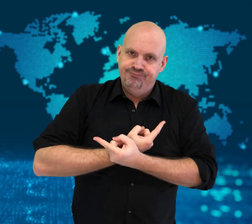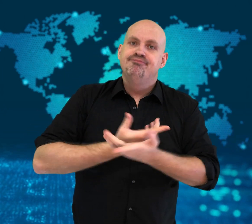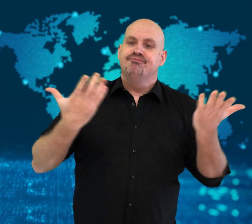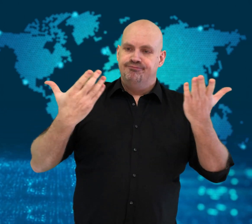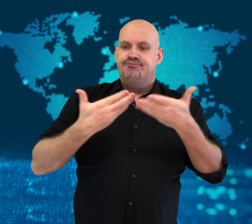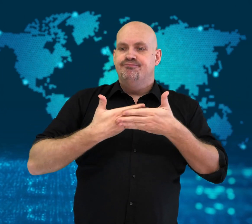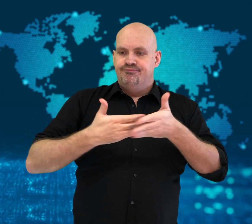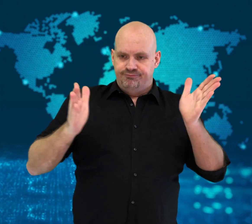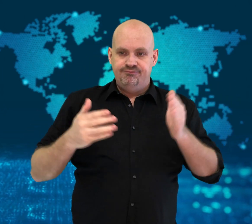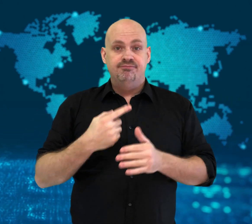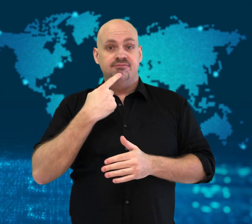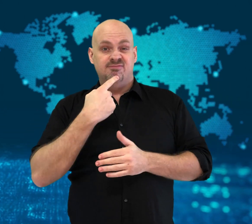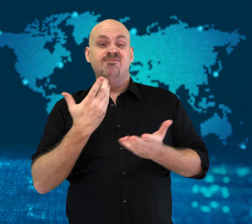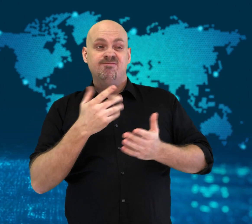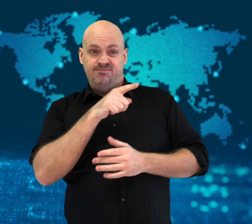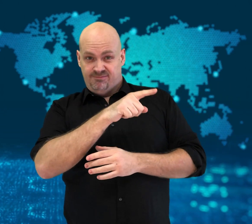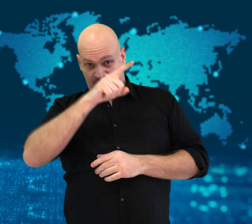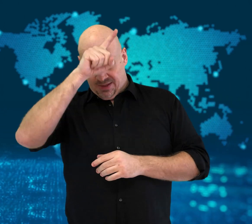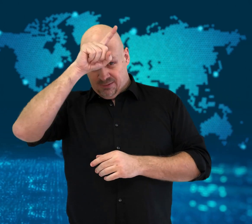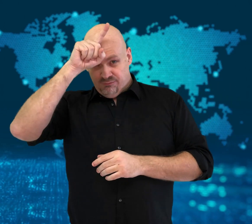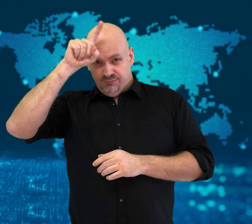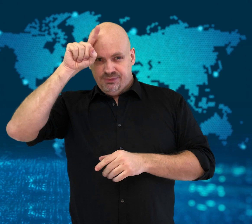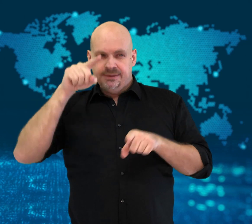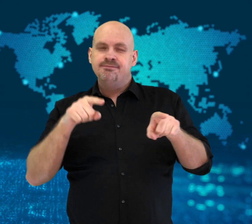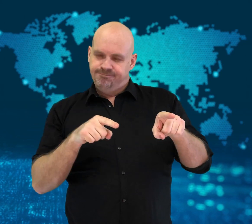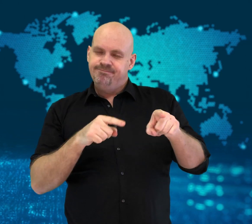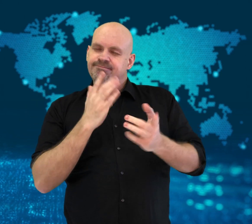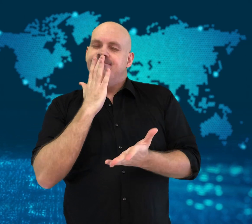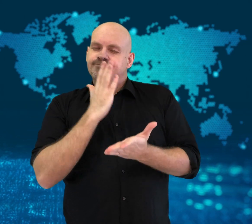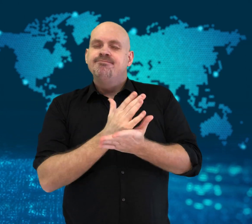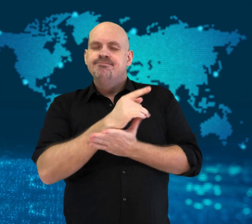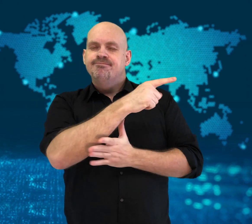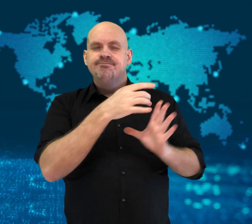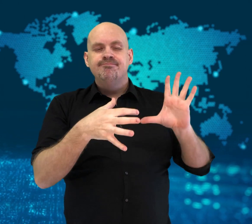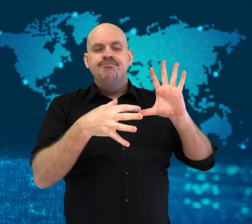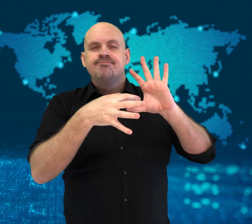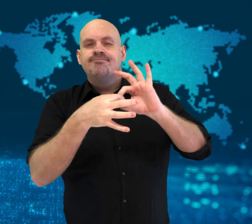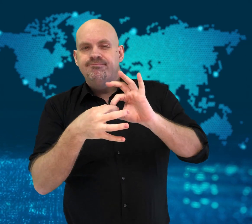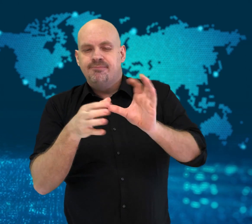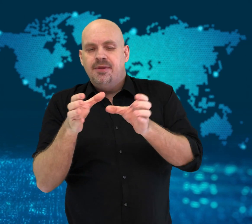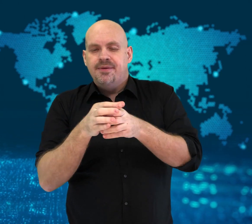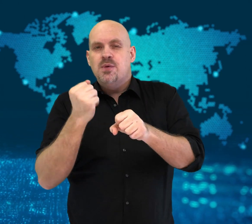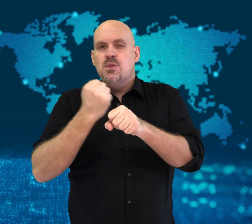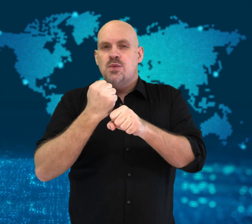The now declassified report says that bin Salman was